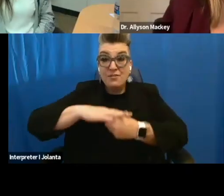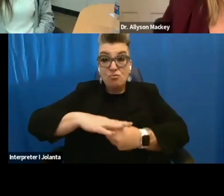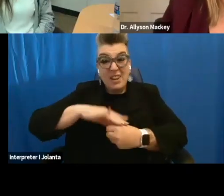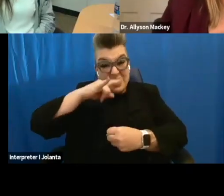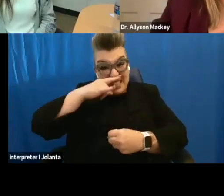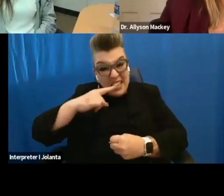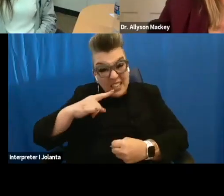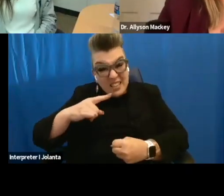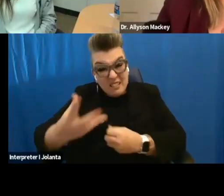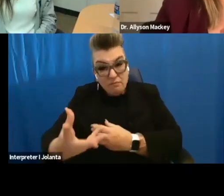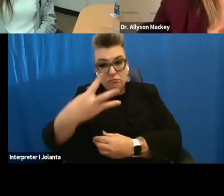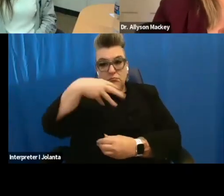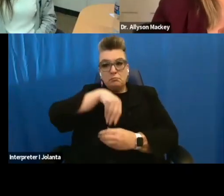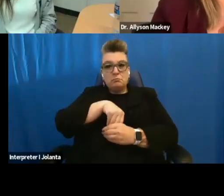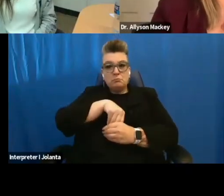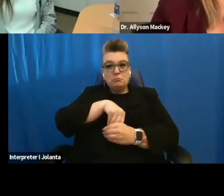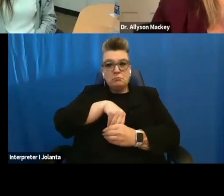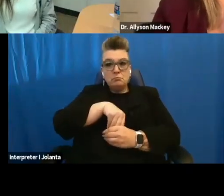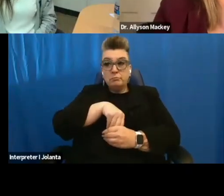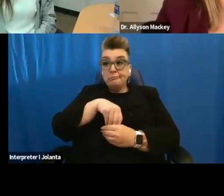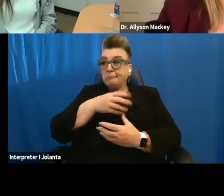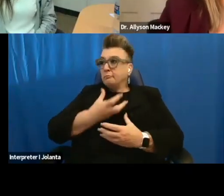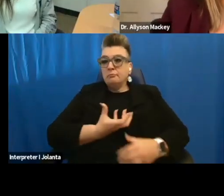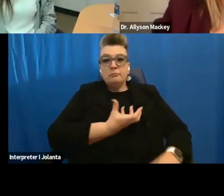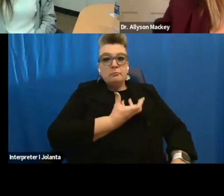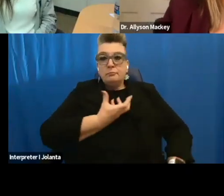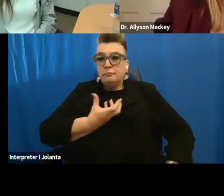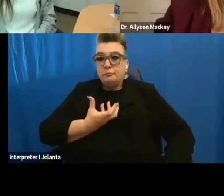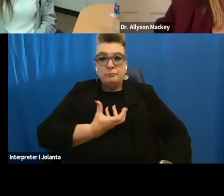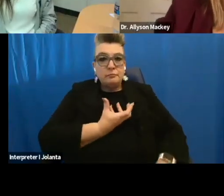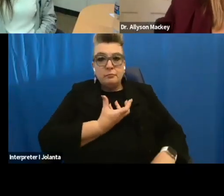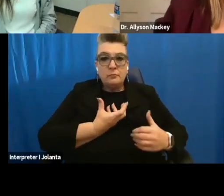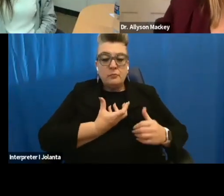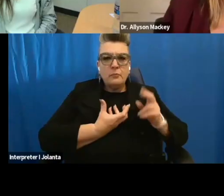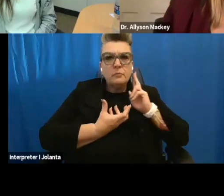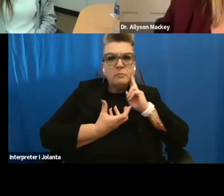who are more impacted by those experiences in terms of their molar eruption might also be